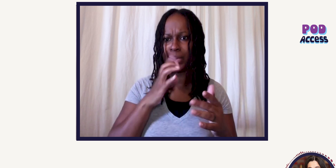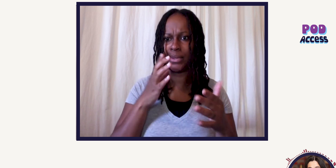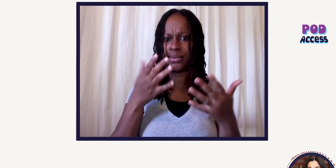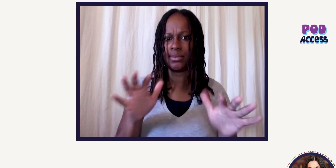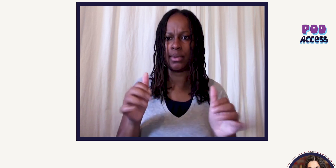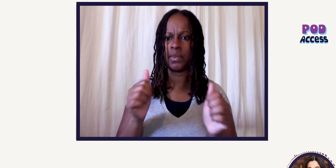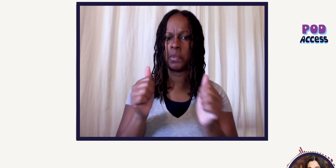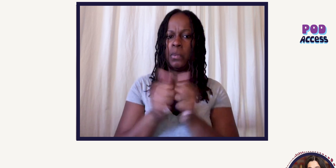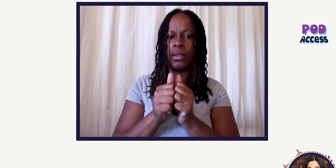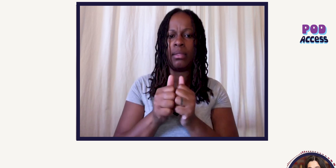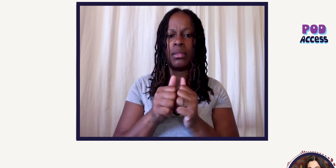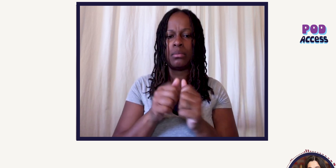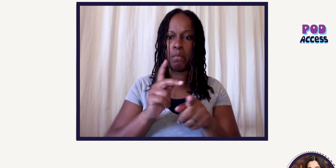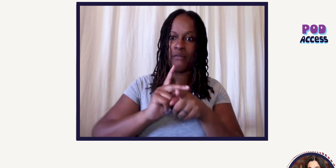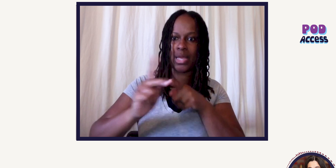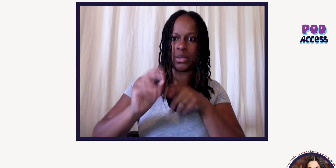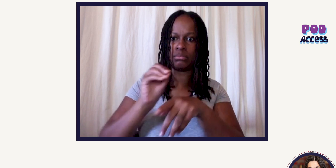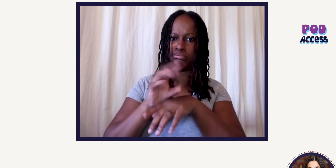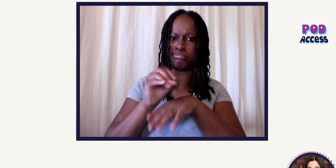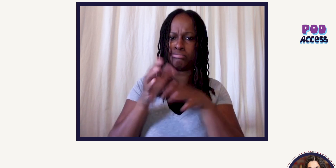And it’s probably gonna make your process easier.